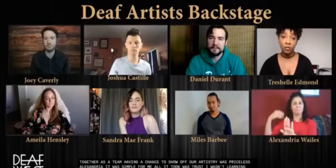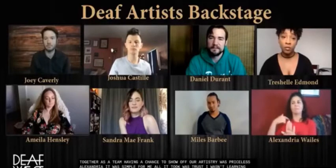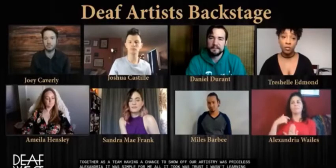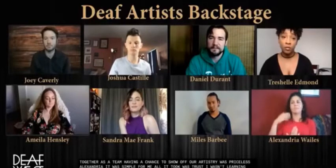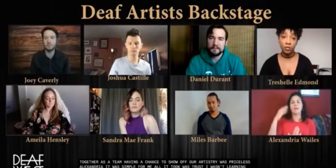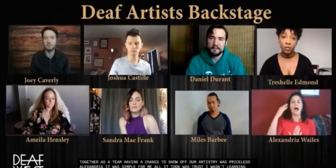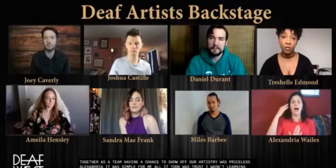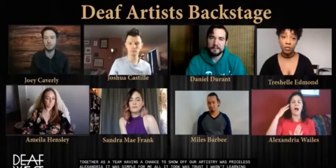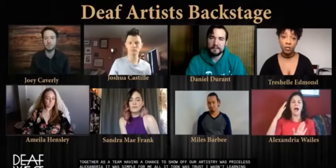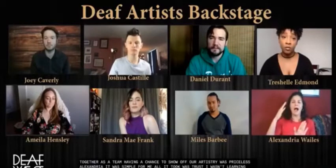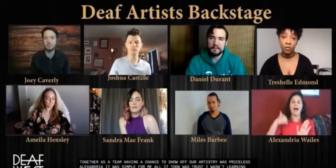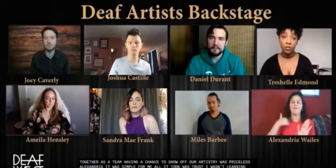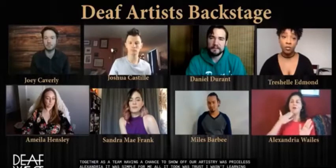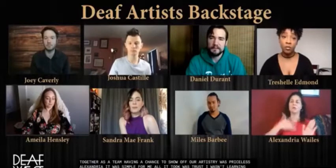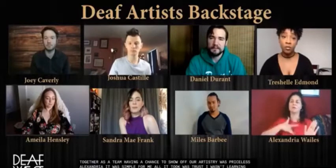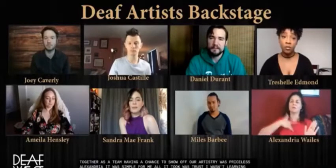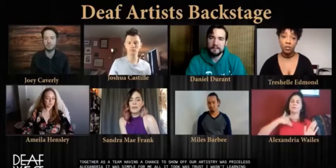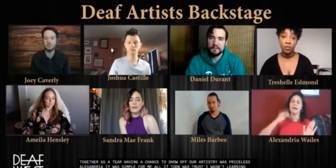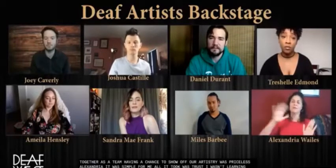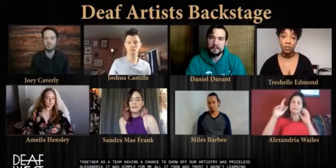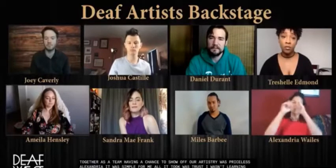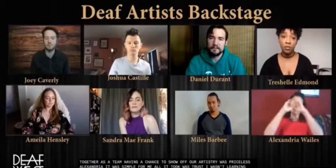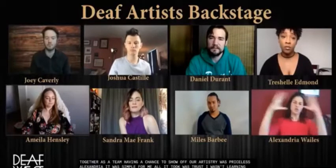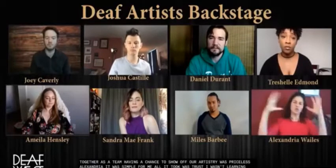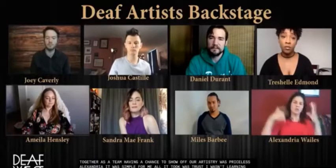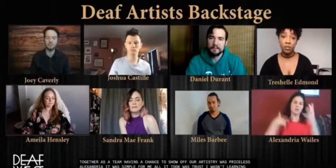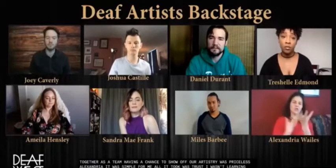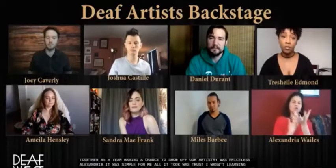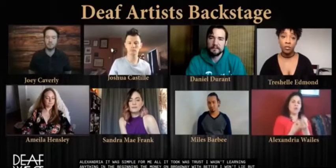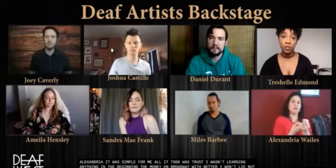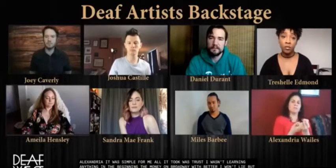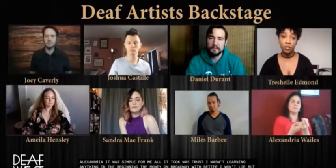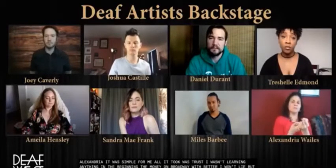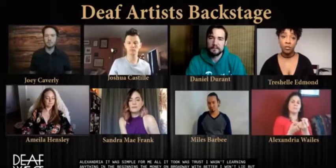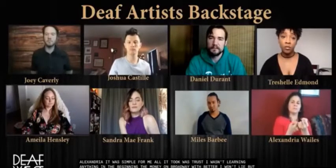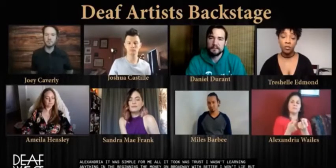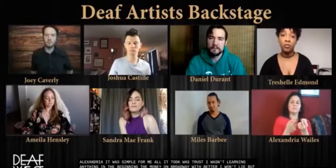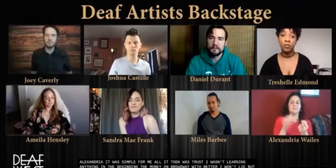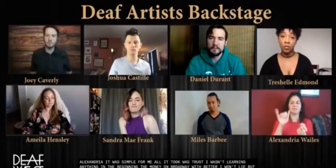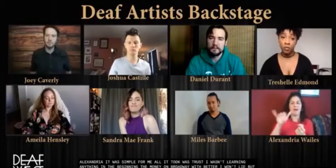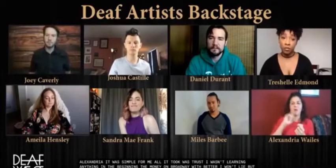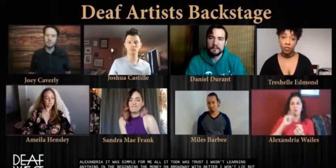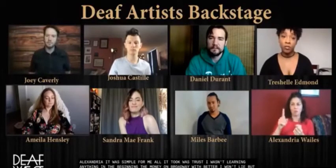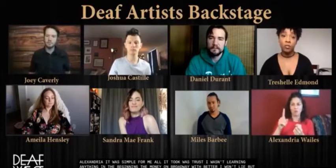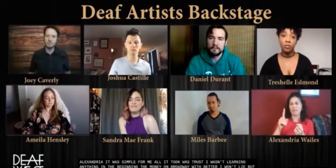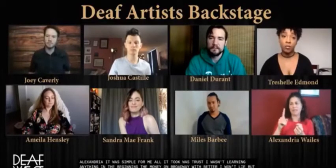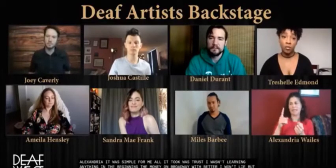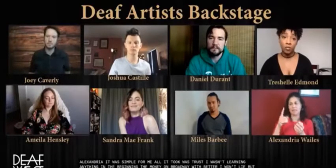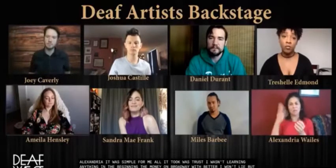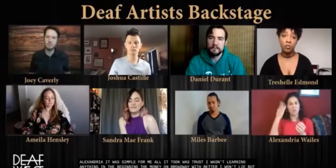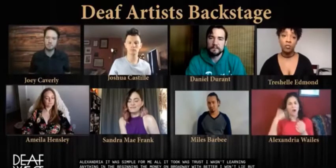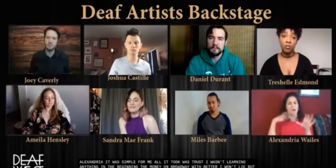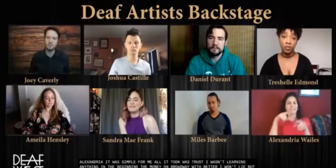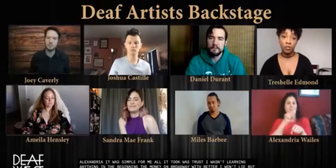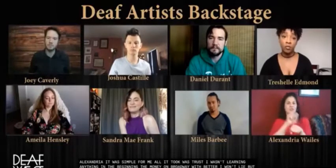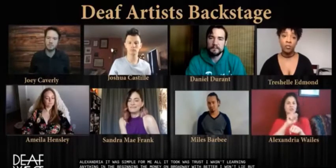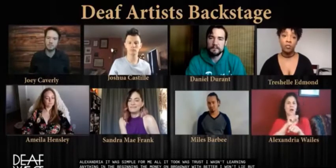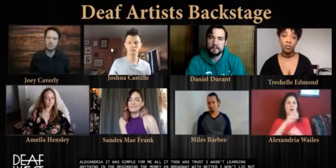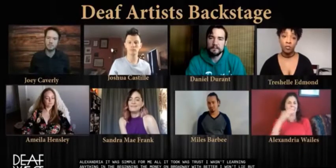Because I again I knew Michael from before, and I knew that he had a great passion, a good vision. And I just trusted in him.